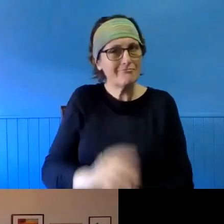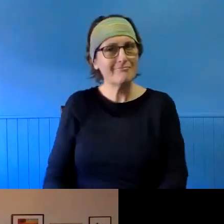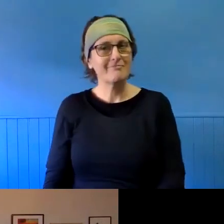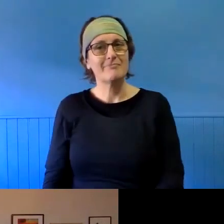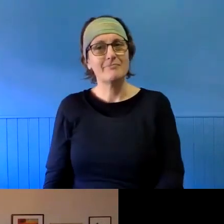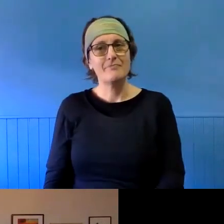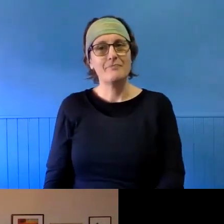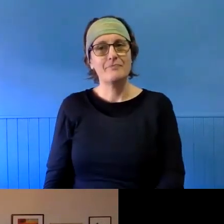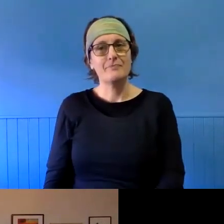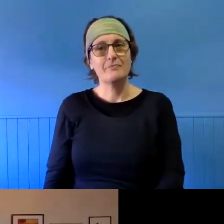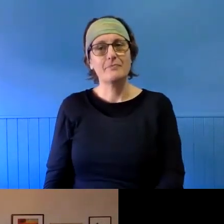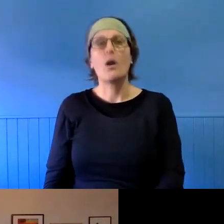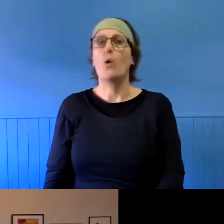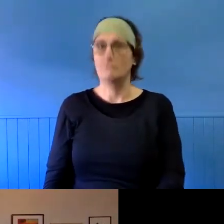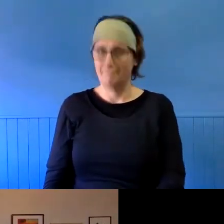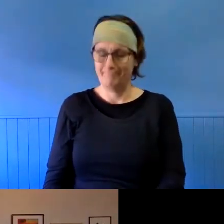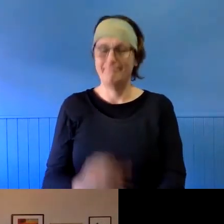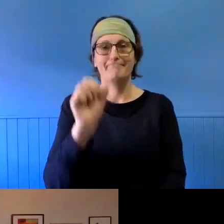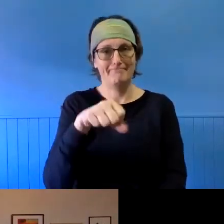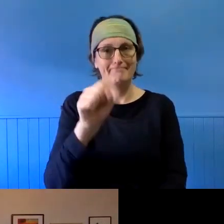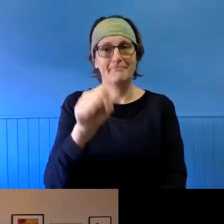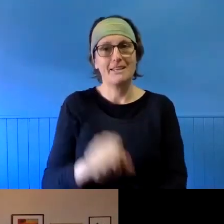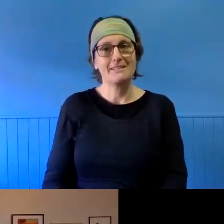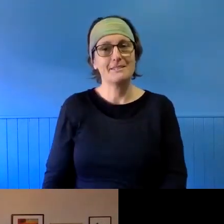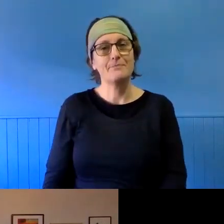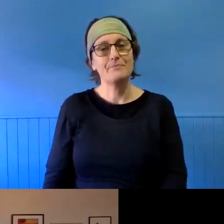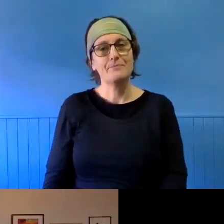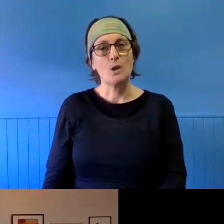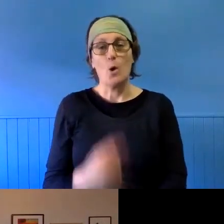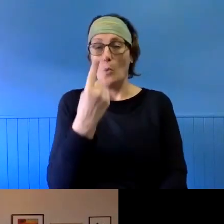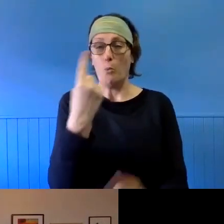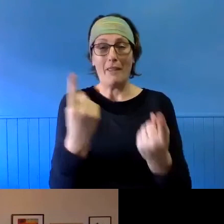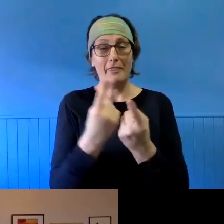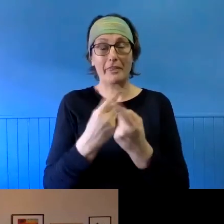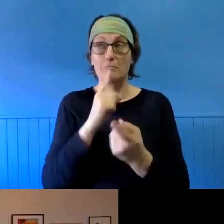Absolutely. The one thing I can say for myself, and I've